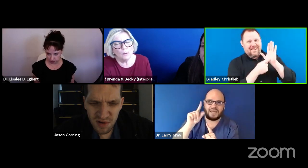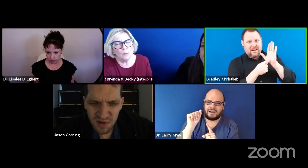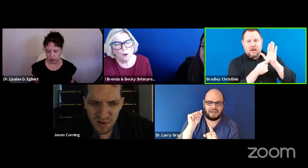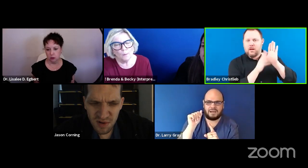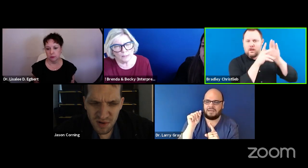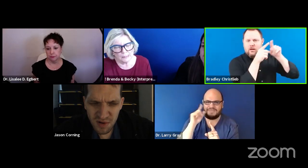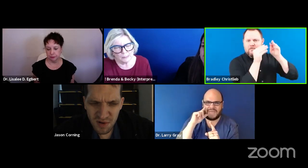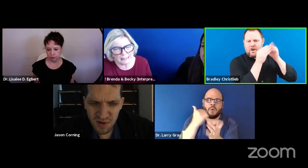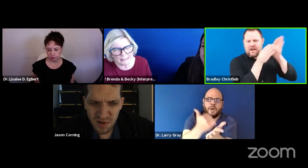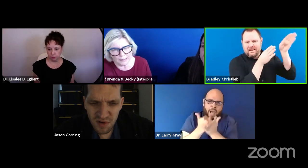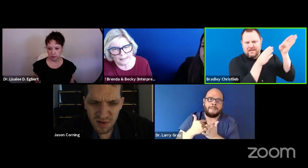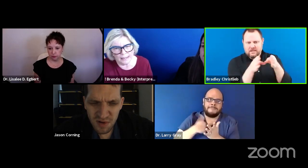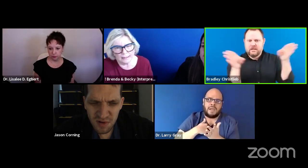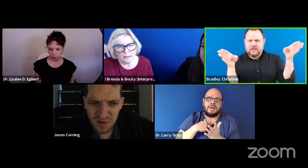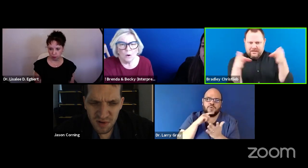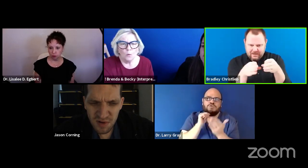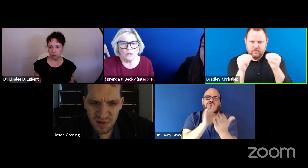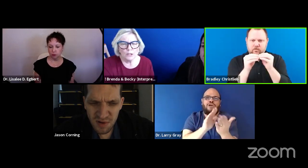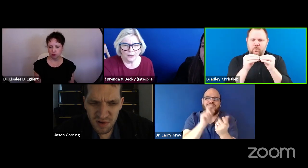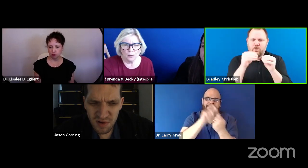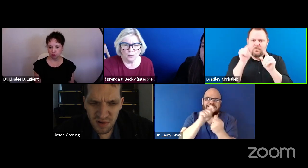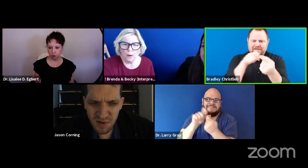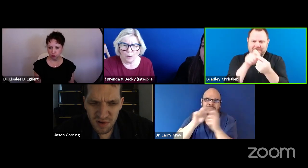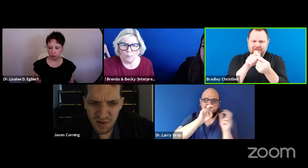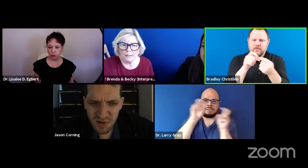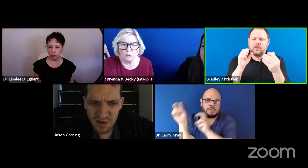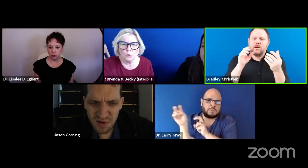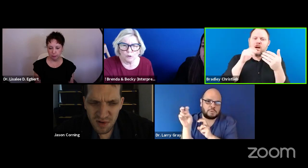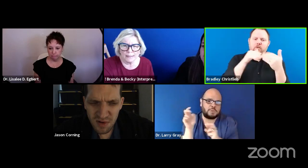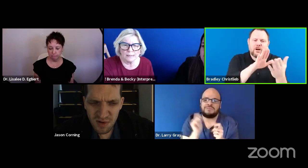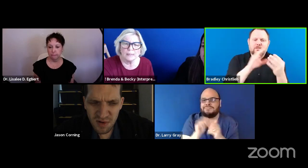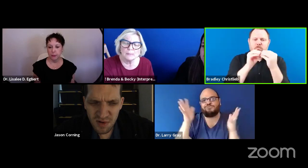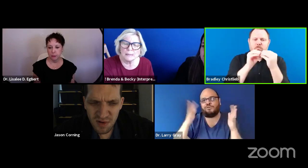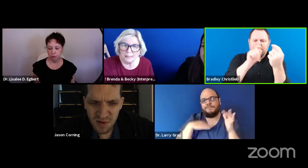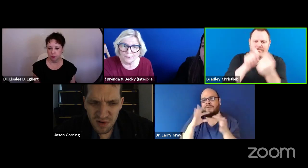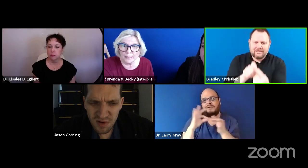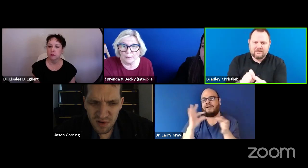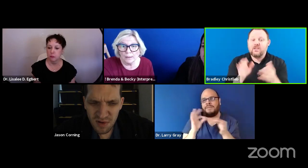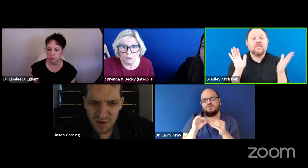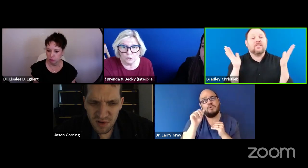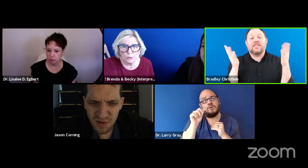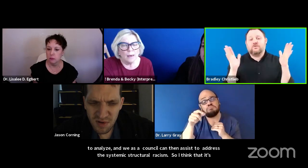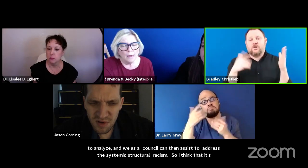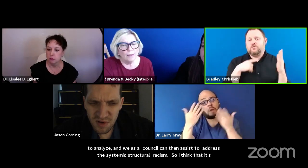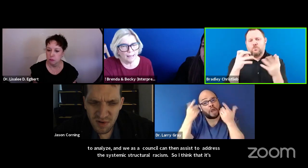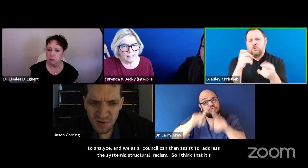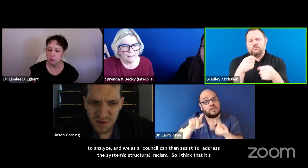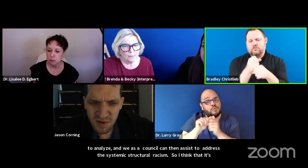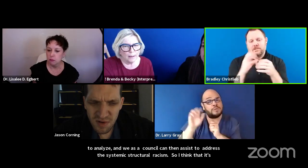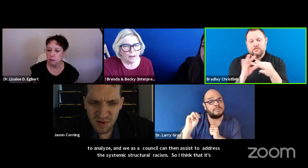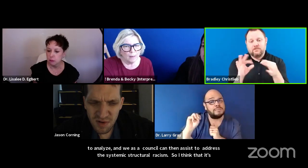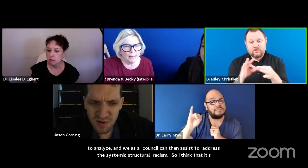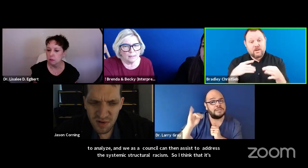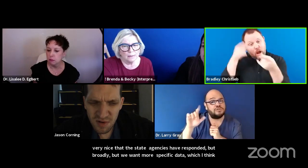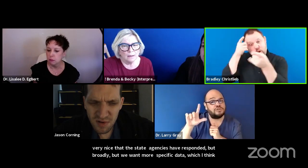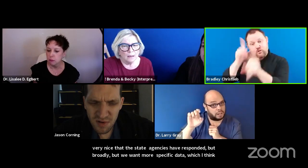we want more specific data, which I think will help us to address the specific issues. That's the end of my comments.